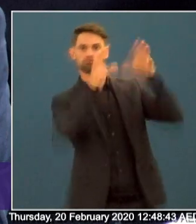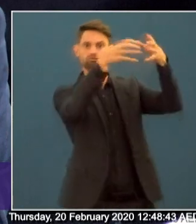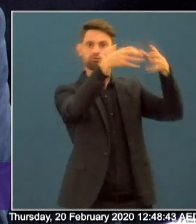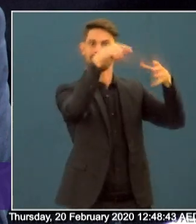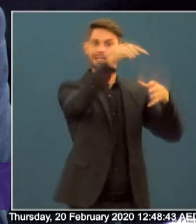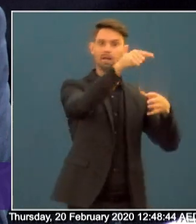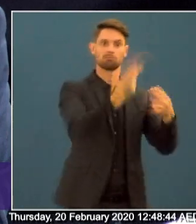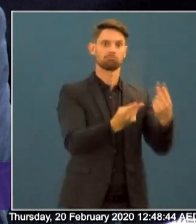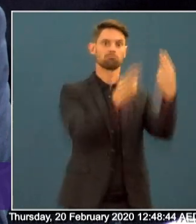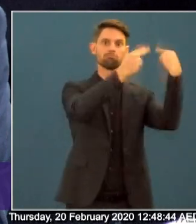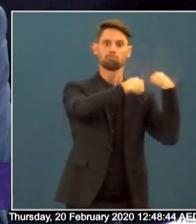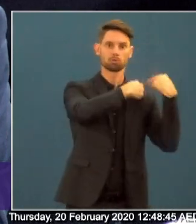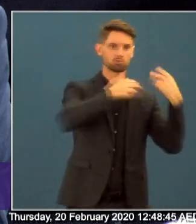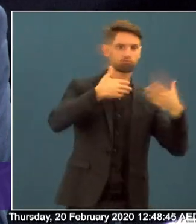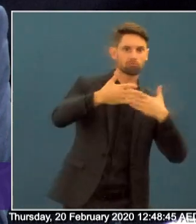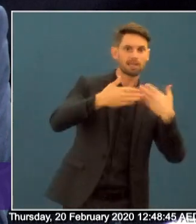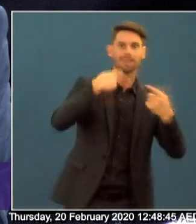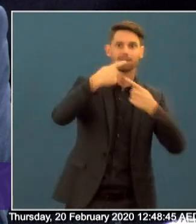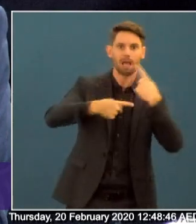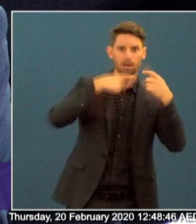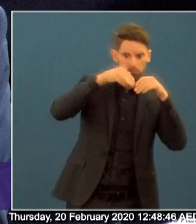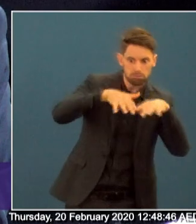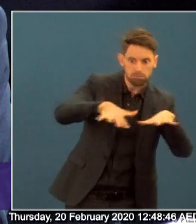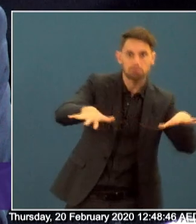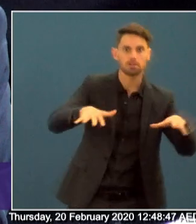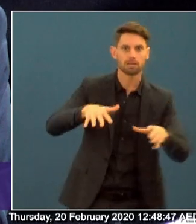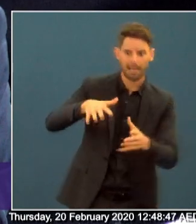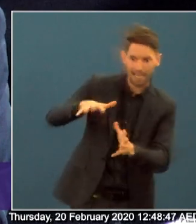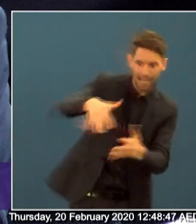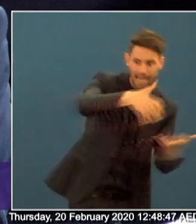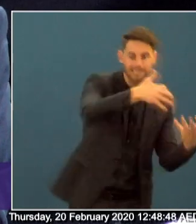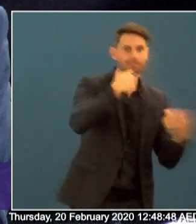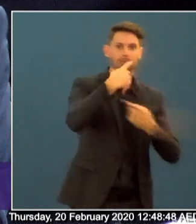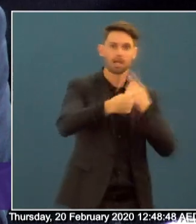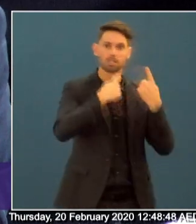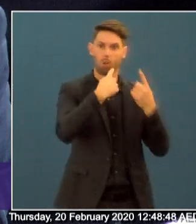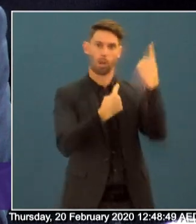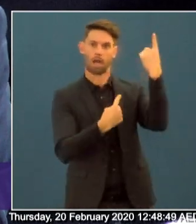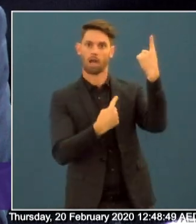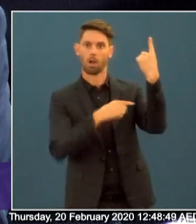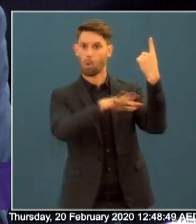in this area that enables practitioners to be properly equipped to do a good job.